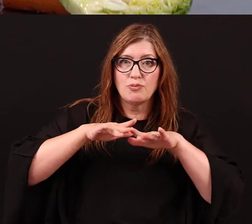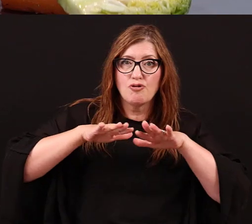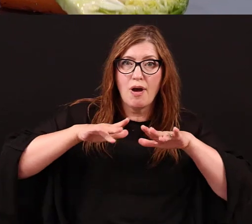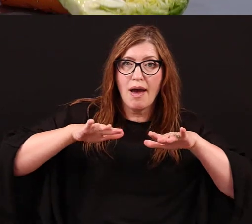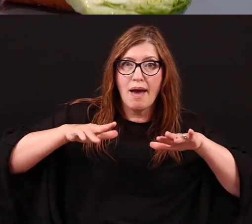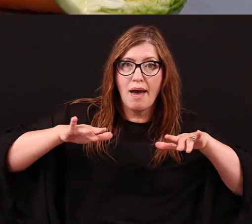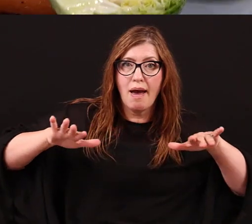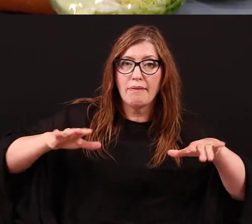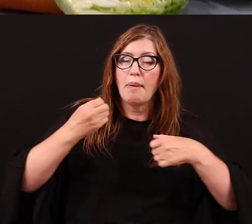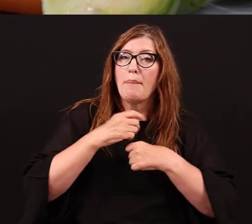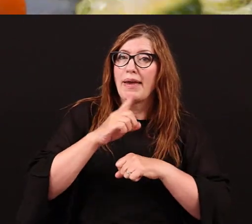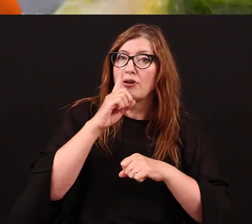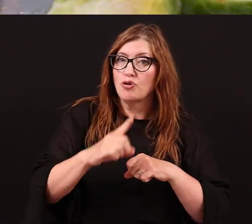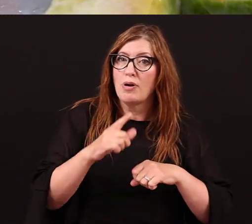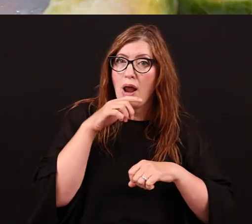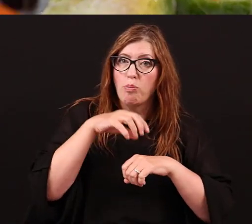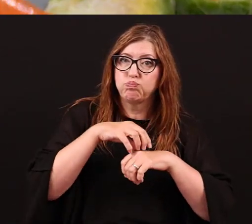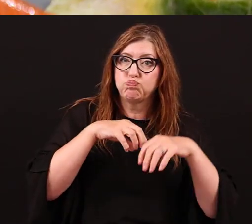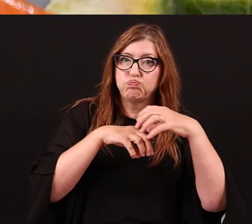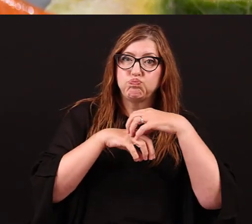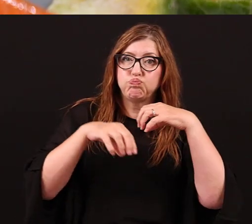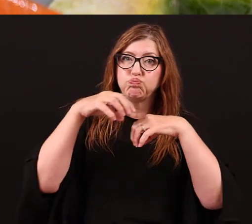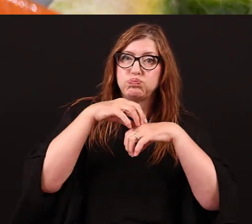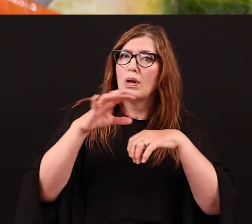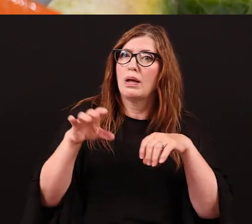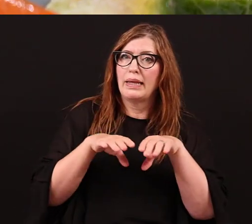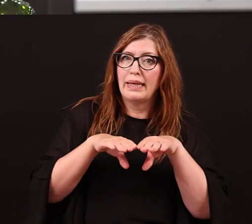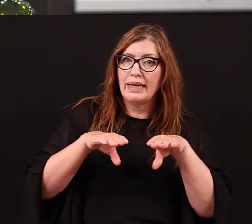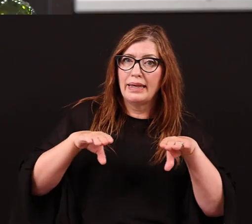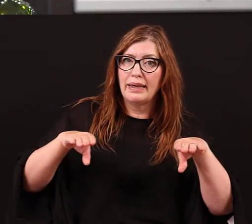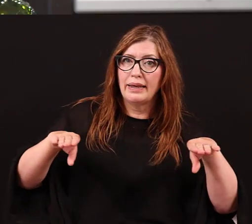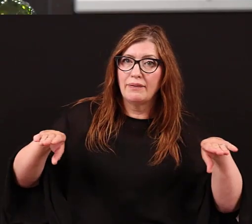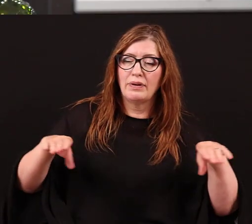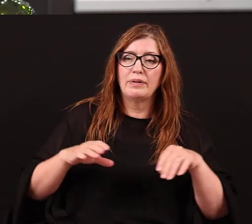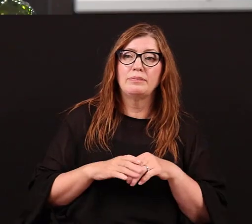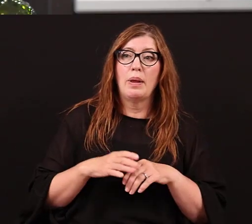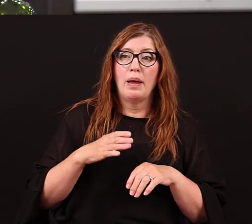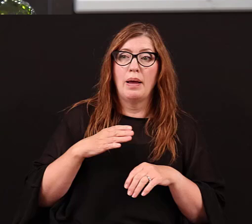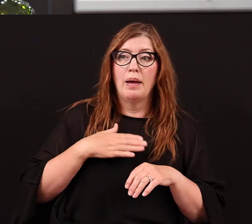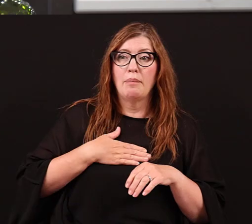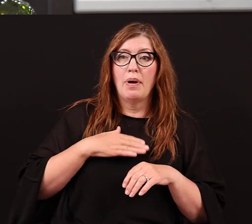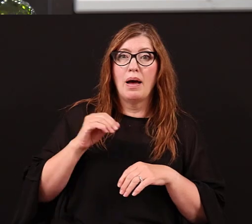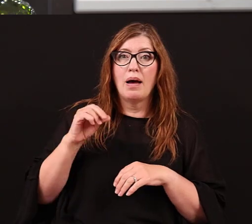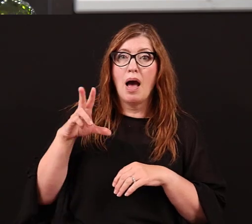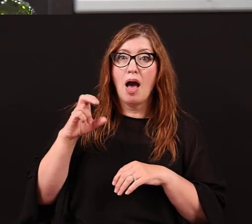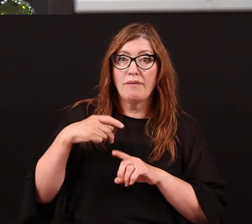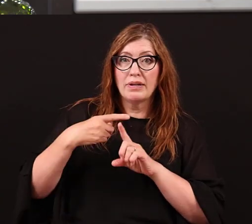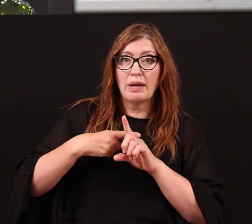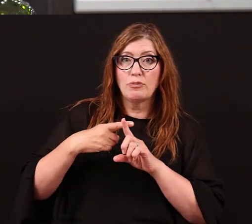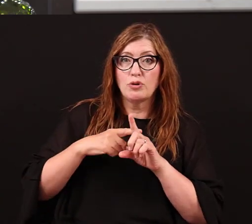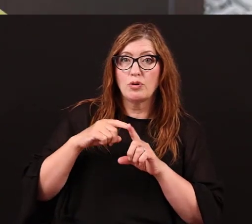you wanna make sure they're spread evenly. They're not stacked on top of each other. Now I preheated my oven to 425 degrees.